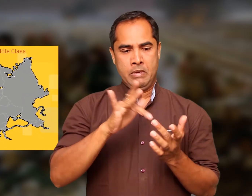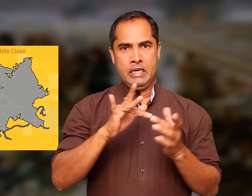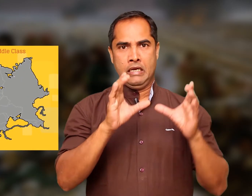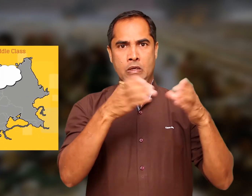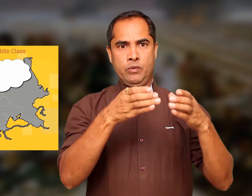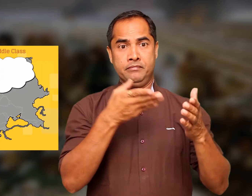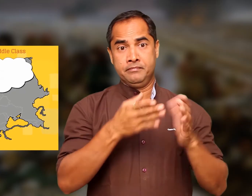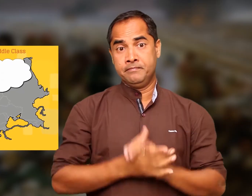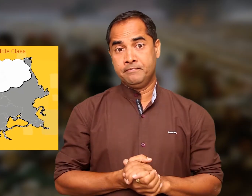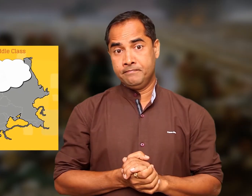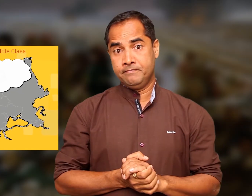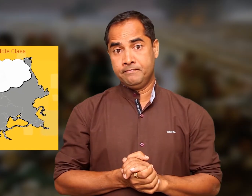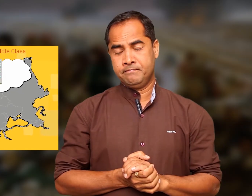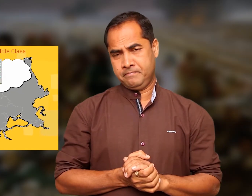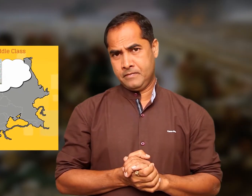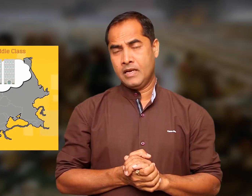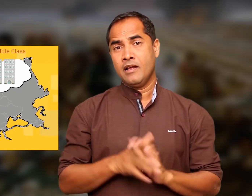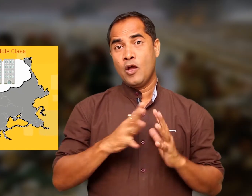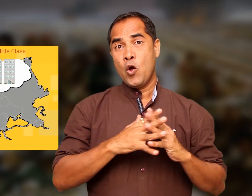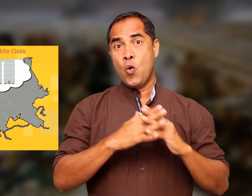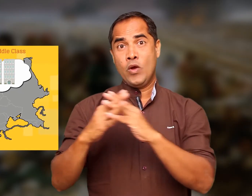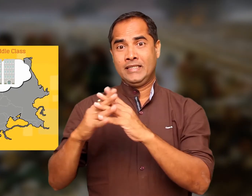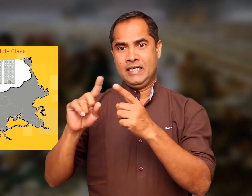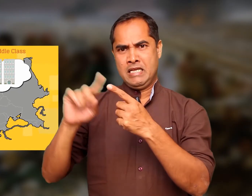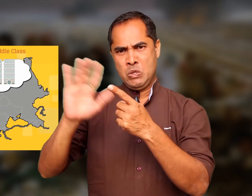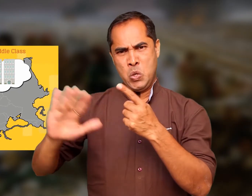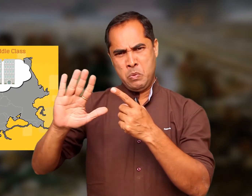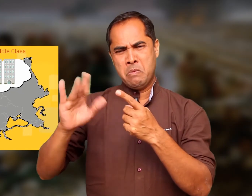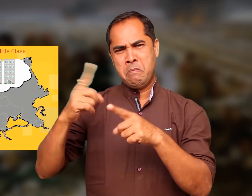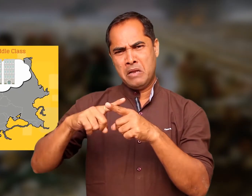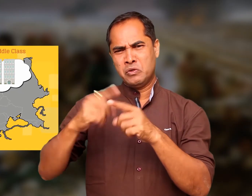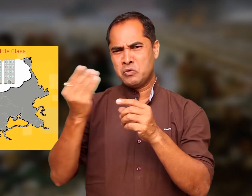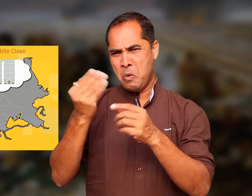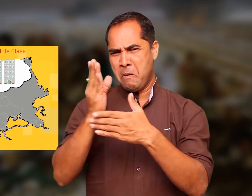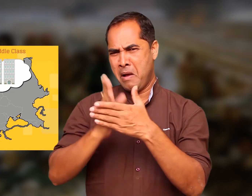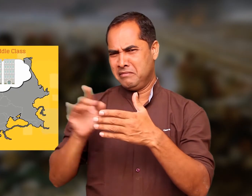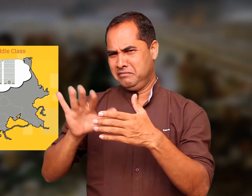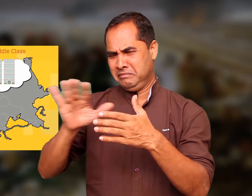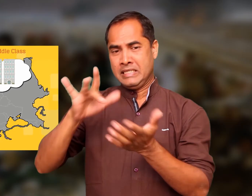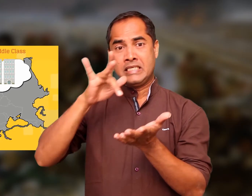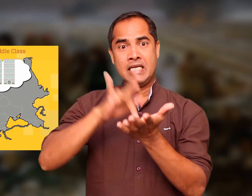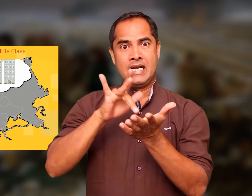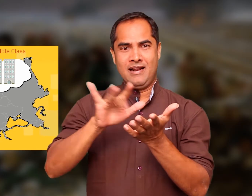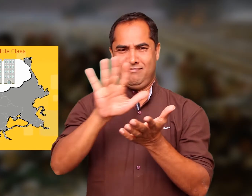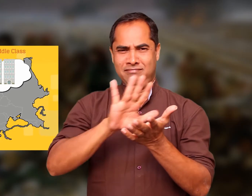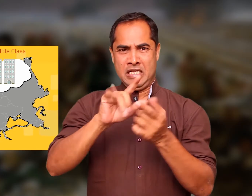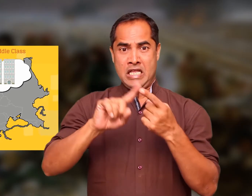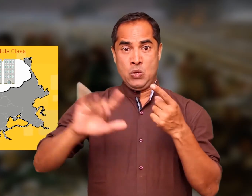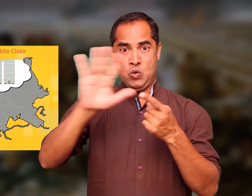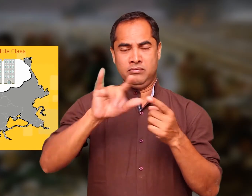reason was the emergence of middle class. In Western and parts of Central Europe